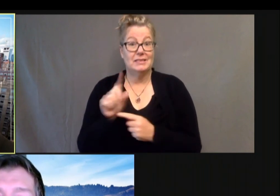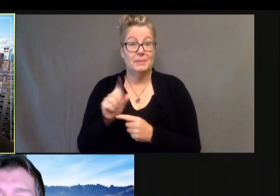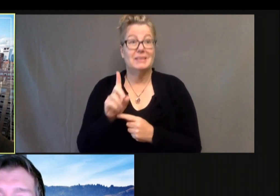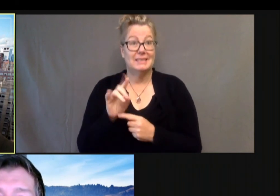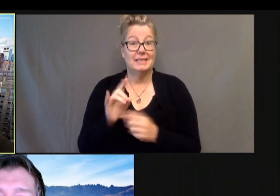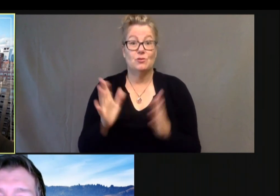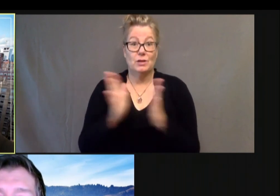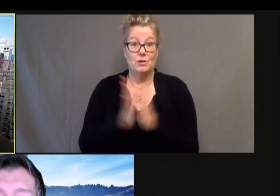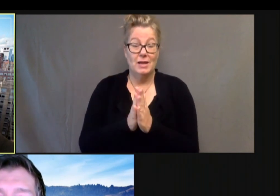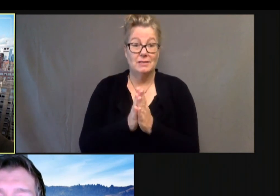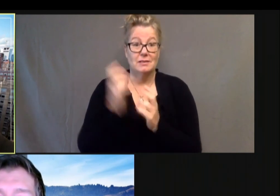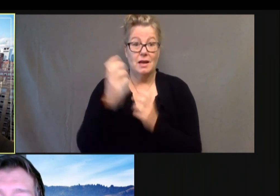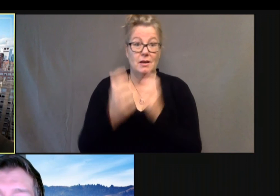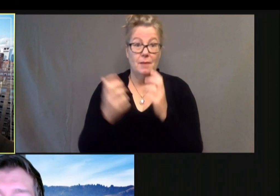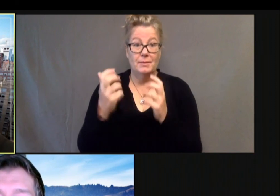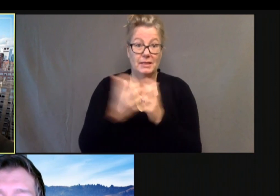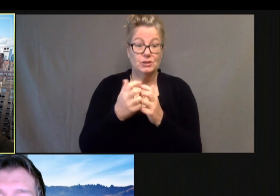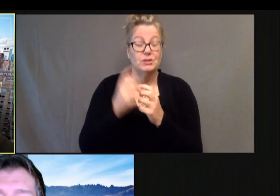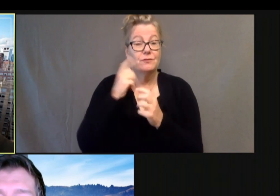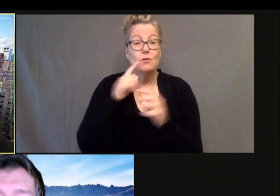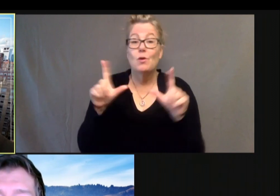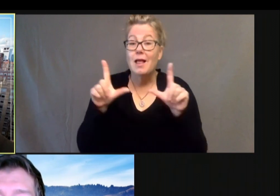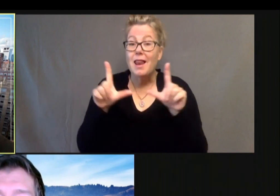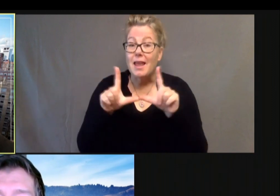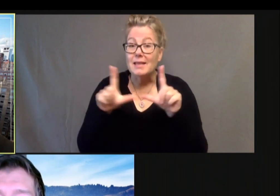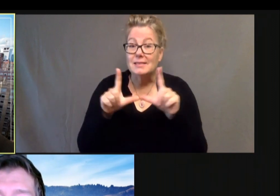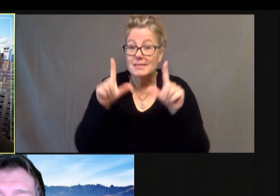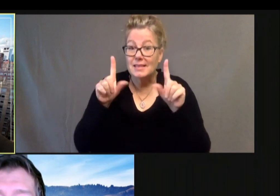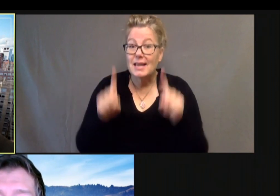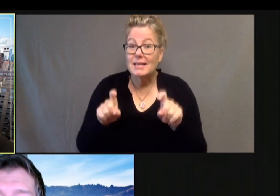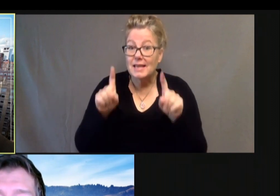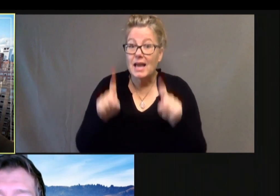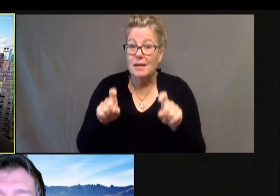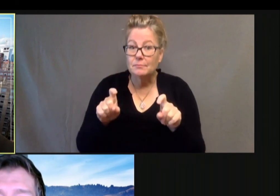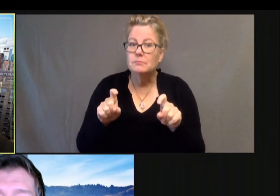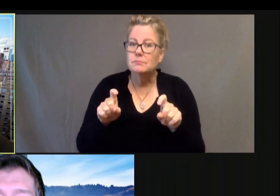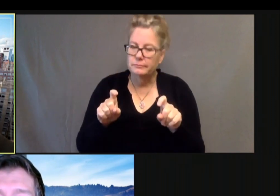on the licensing examinations, which has to be completed typically within the first two